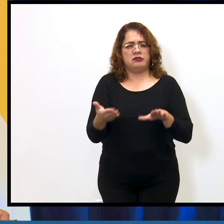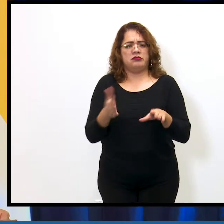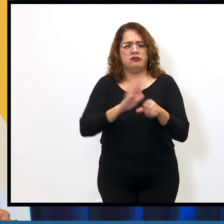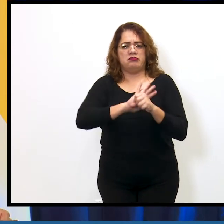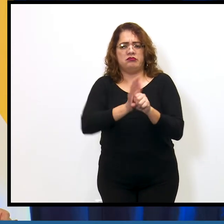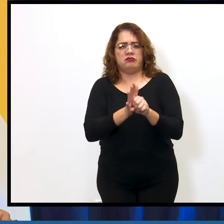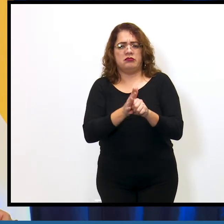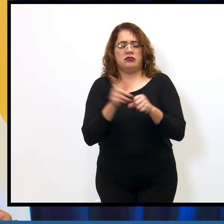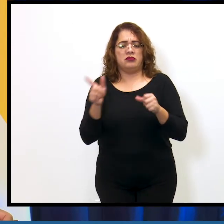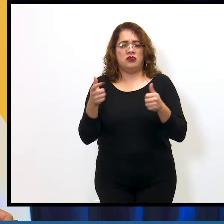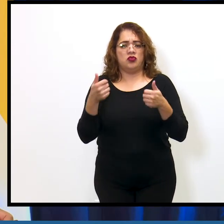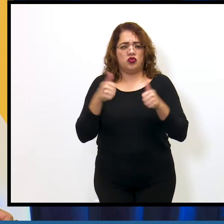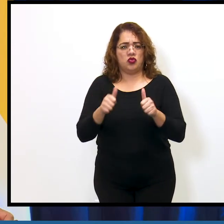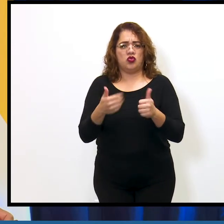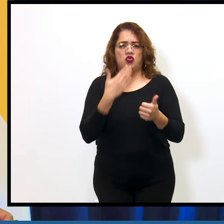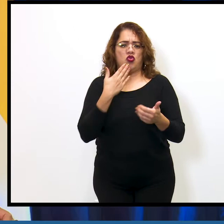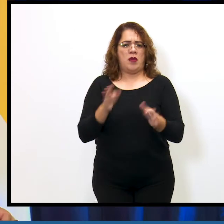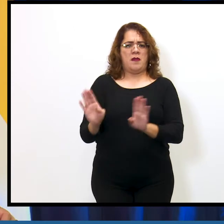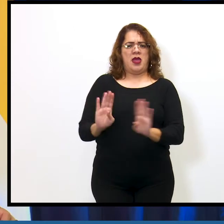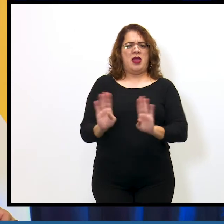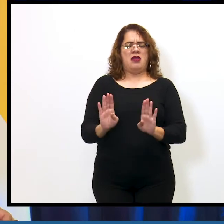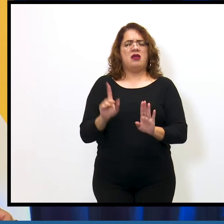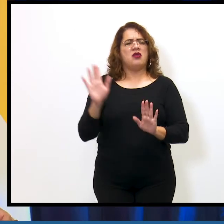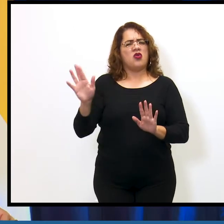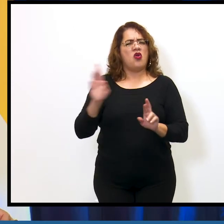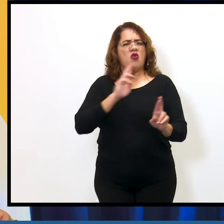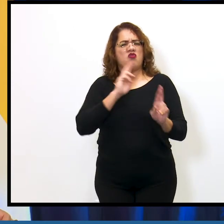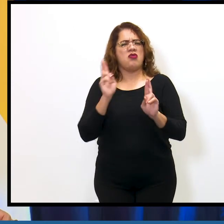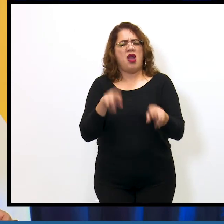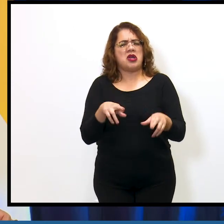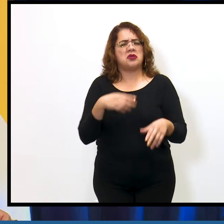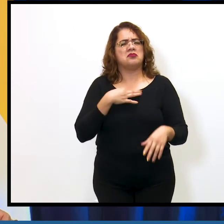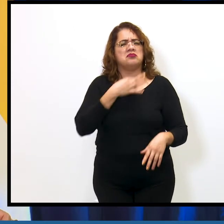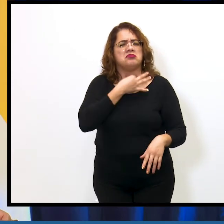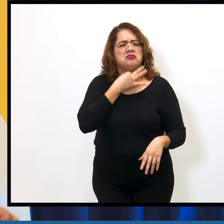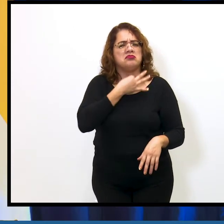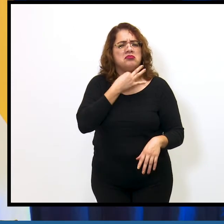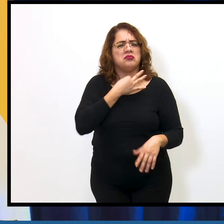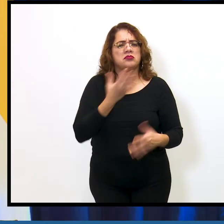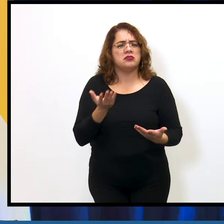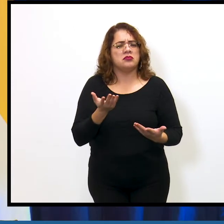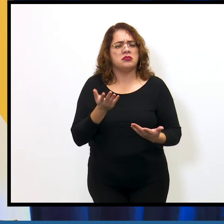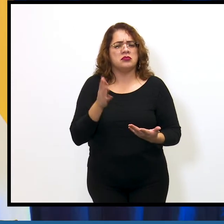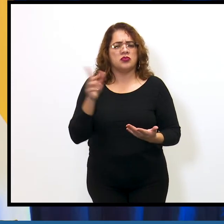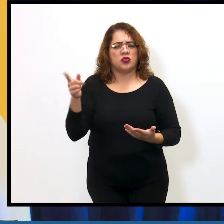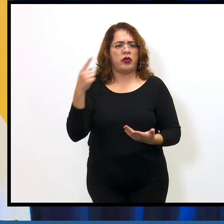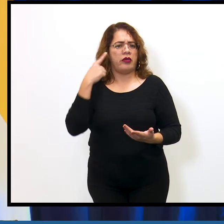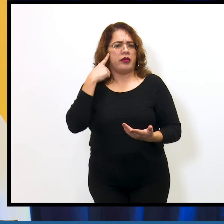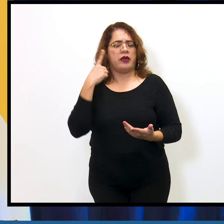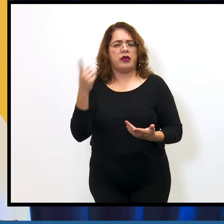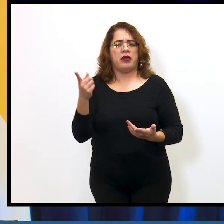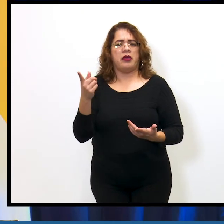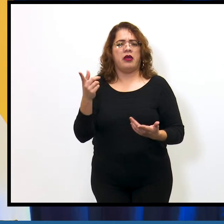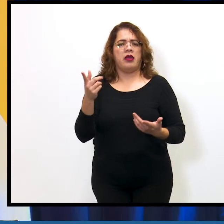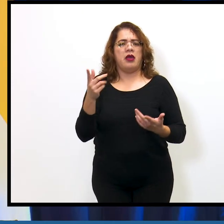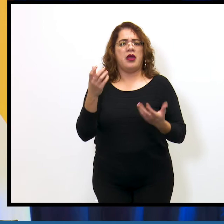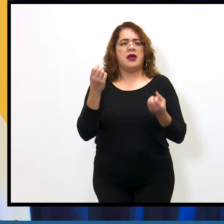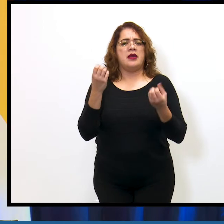and you're trying to model good behavior yourself. What's your reaction to that and what would you say to people who think that's undermining your message today to stay home?